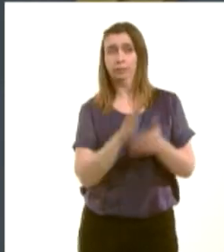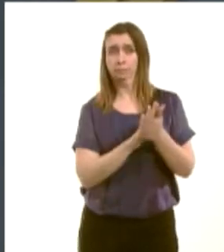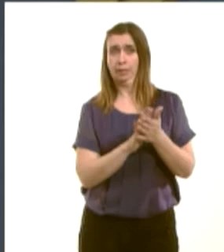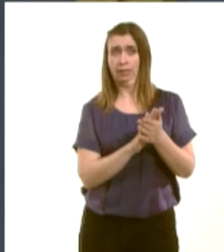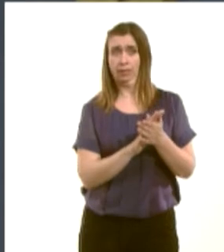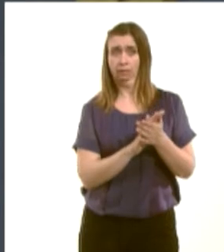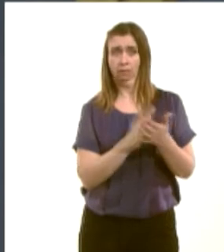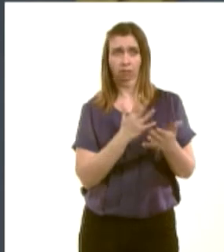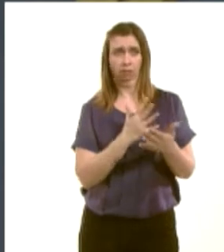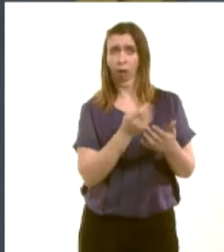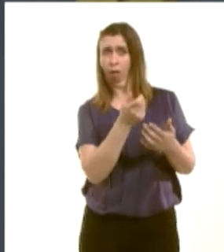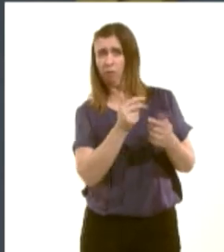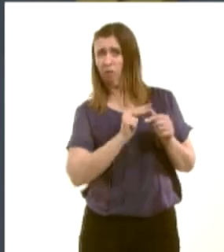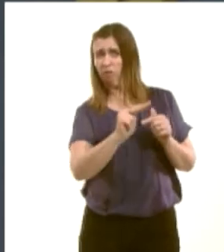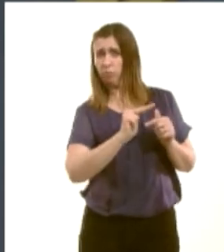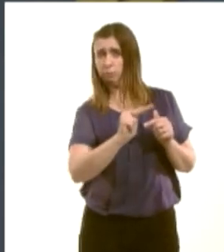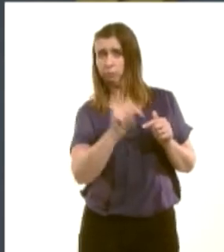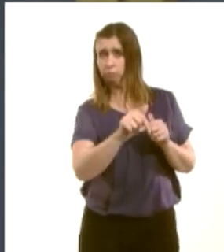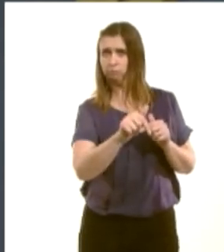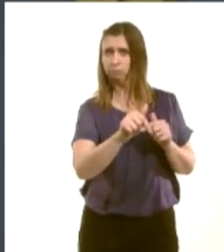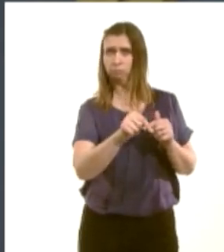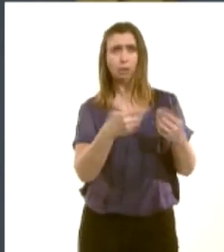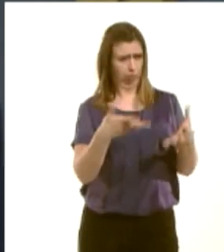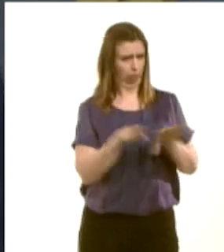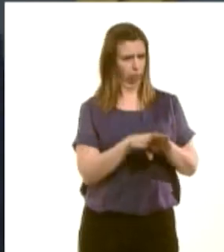Rhun ap Iorwerth: Can I also draw the First Ministerís attention to the situation in